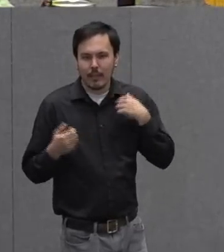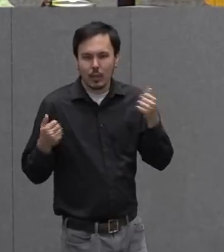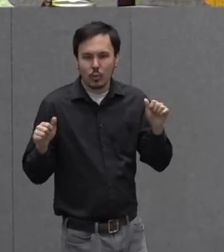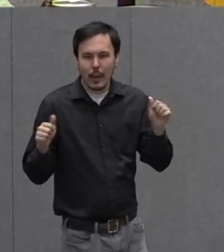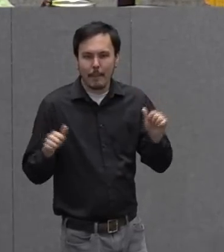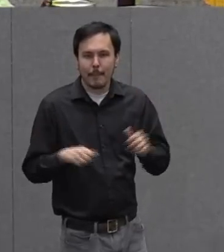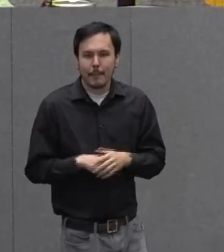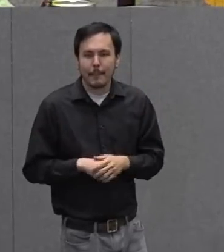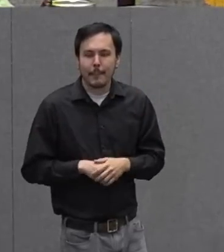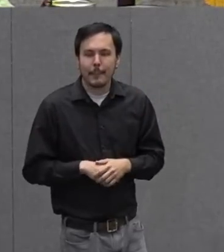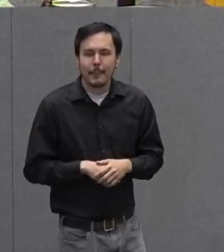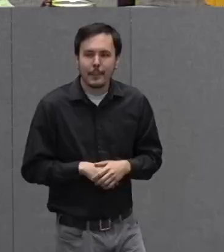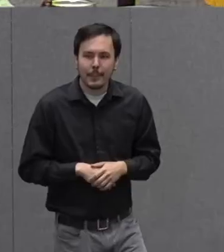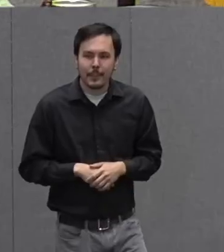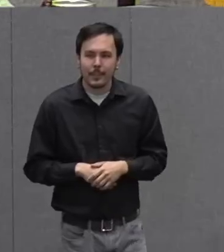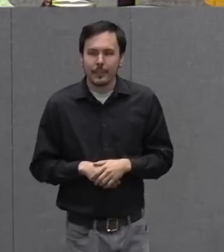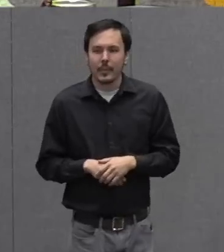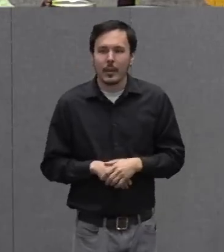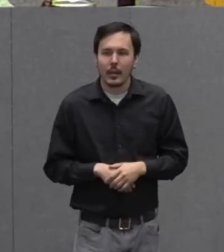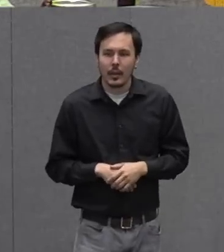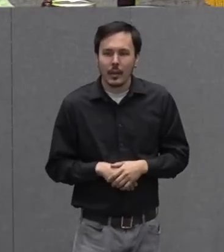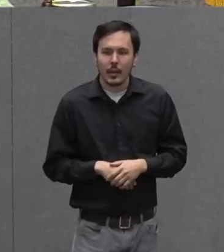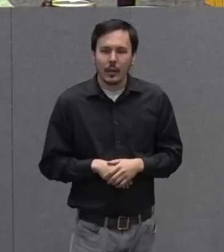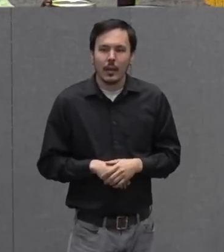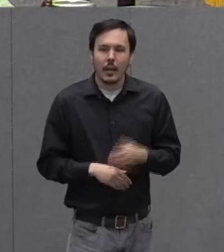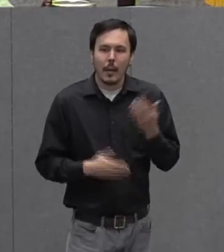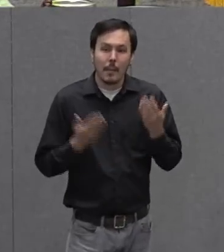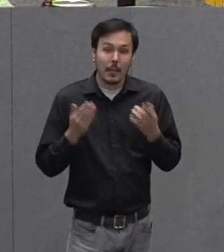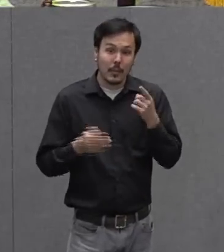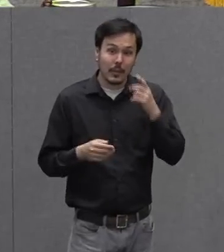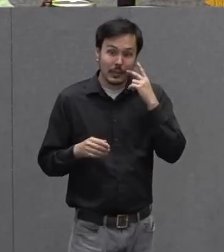I can get it just right. Maybe you can shine a light with the mirror